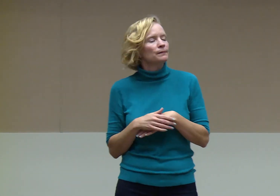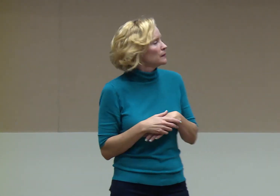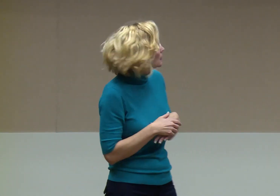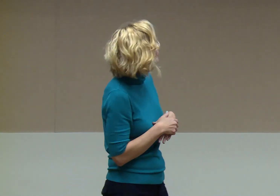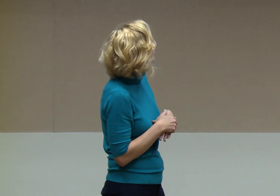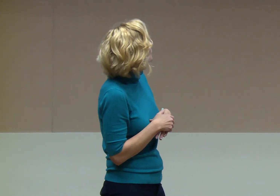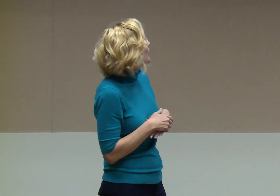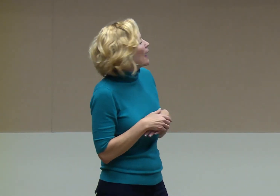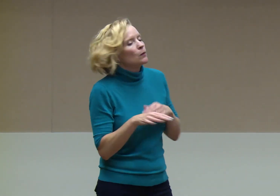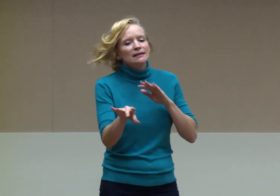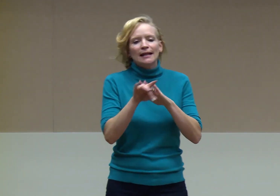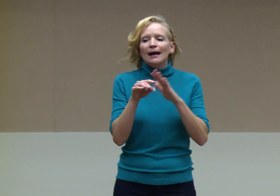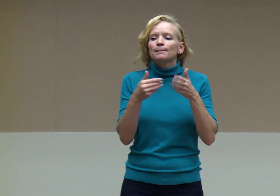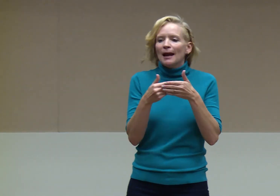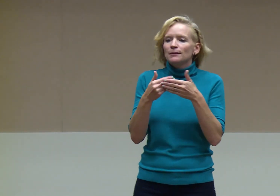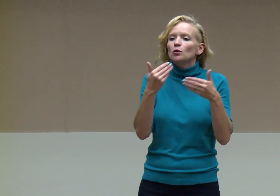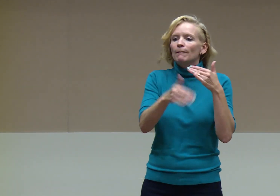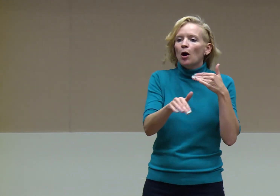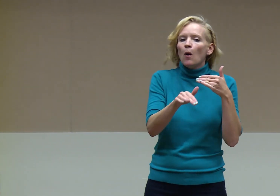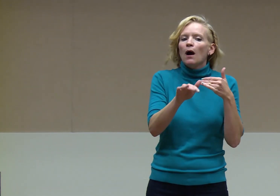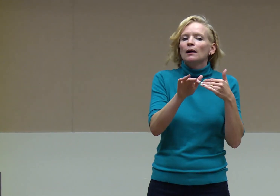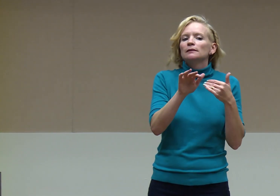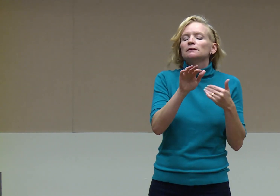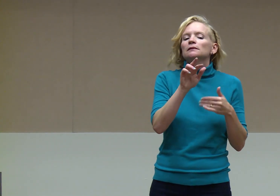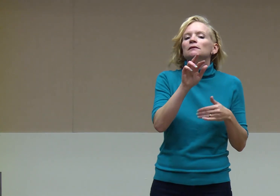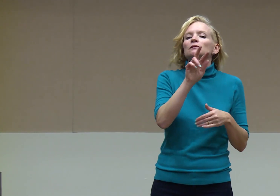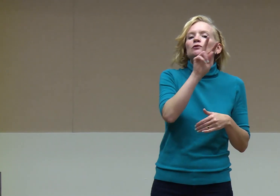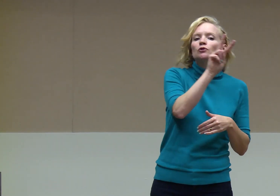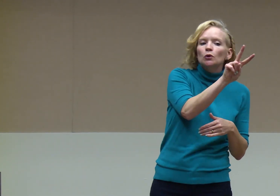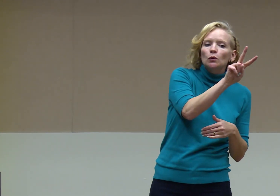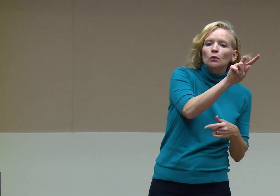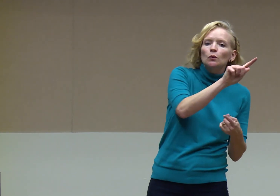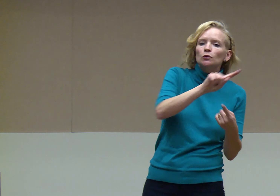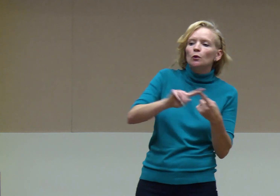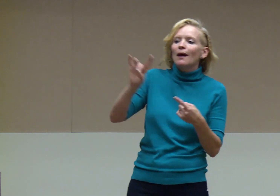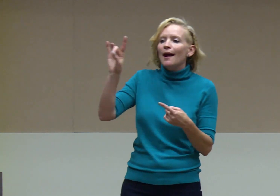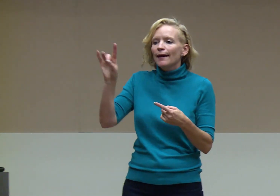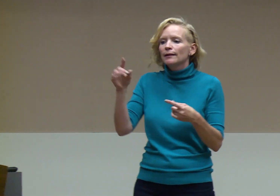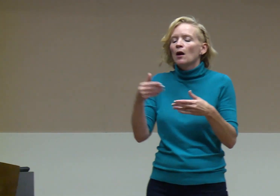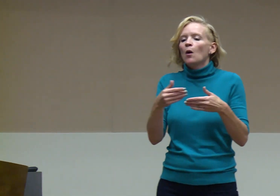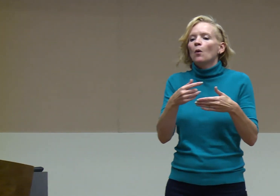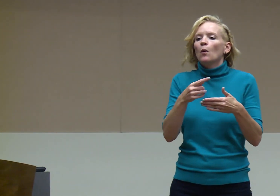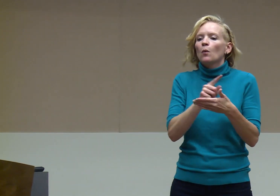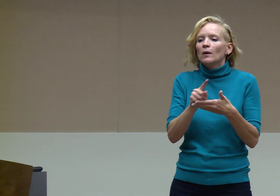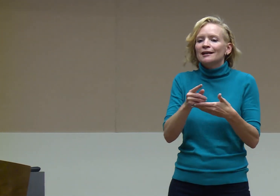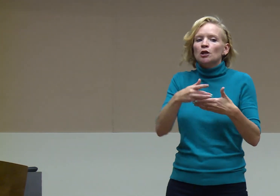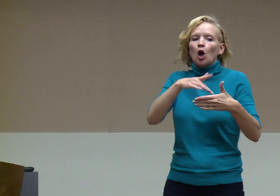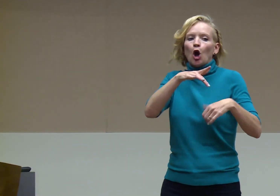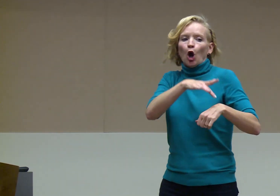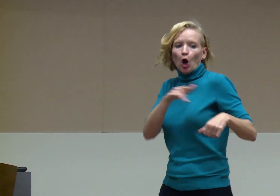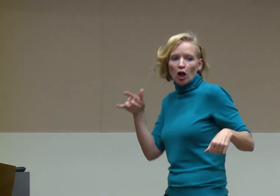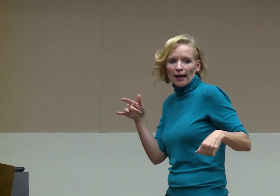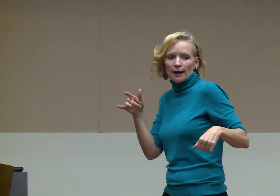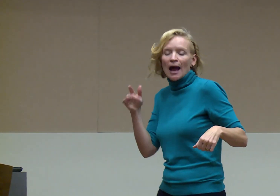but they are excluded from this study. So I took newborn babies that were born 2 to 8 weeks early.